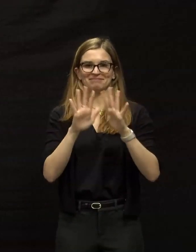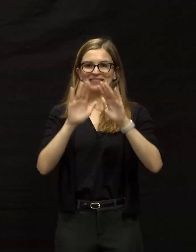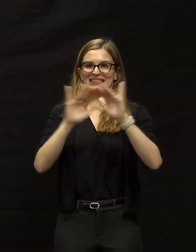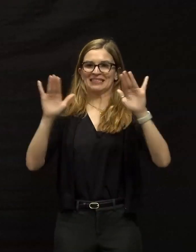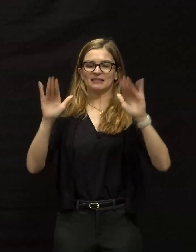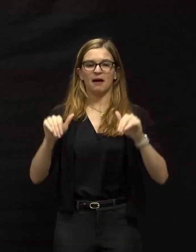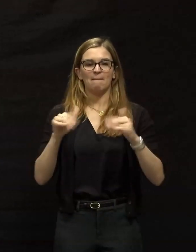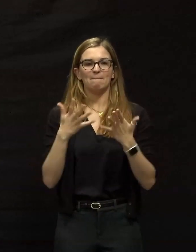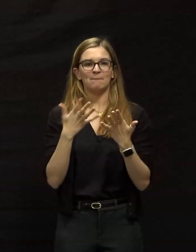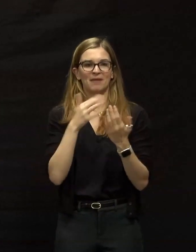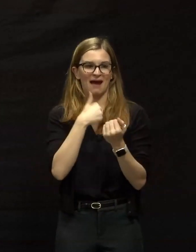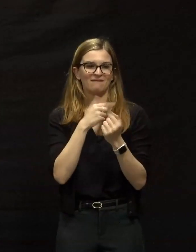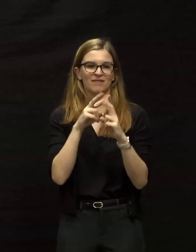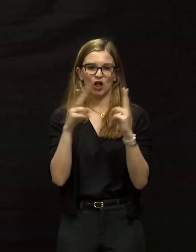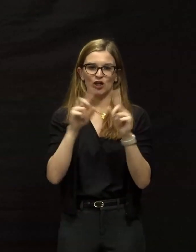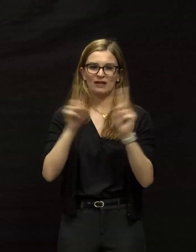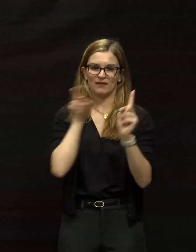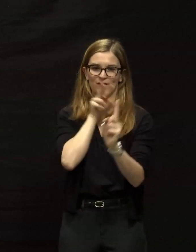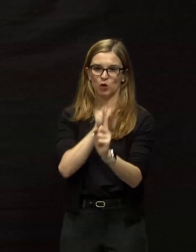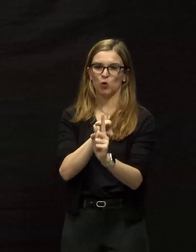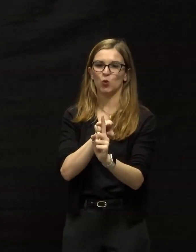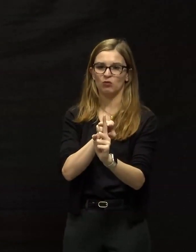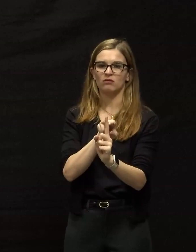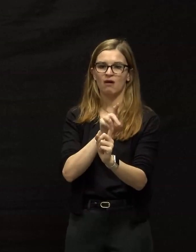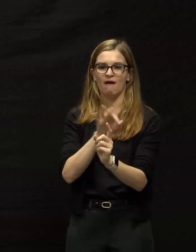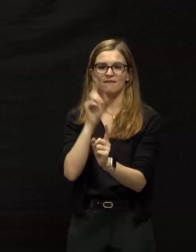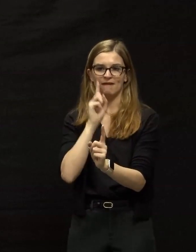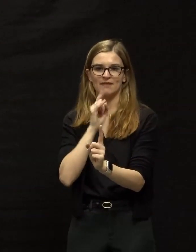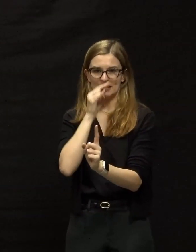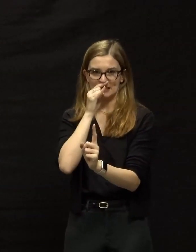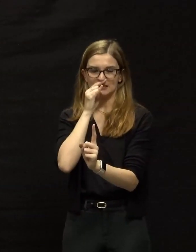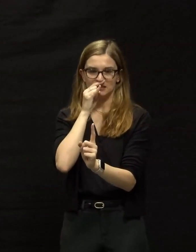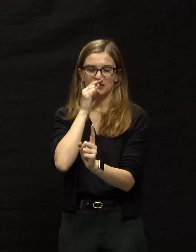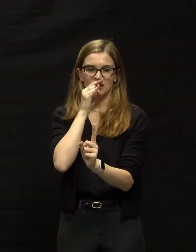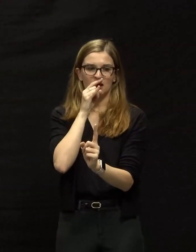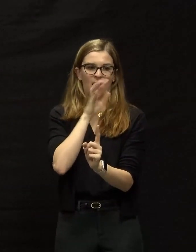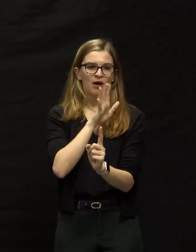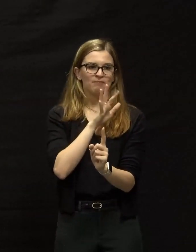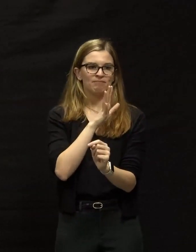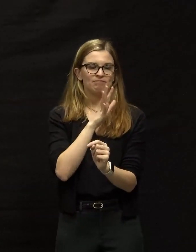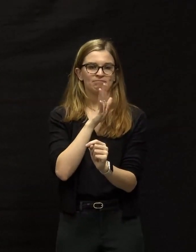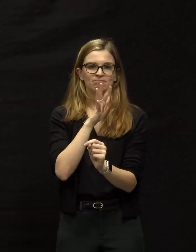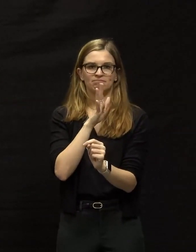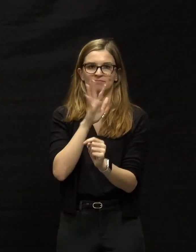I know that, you know, the system has a very different view of deaf kids,